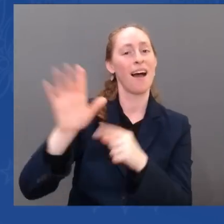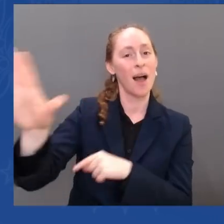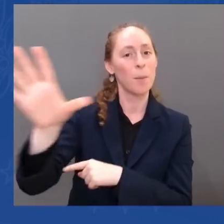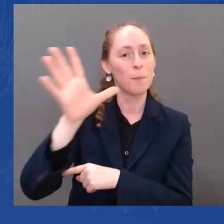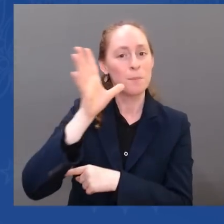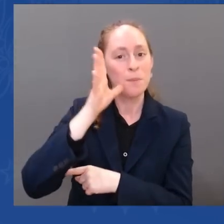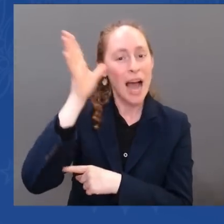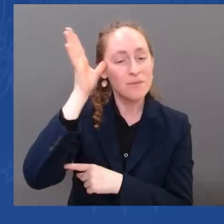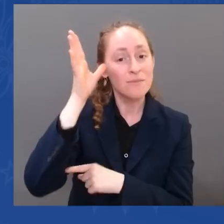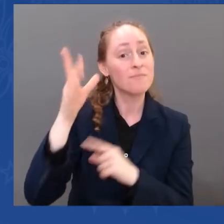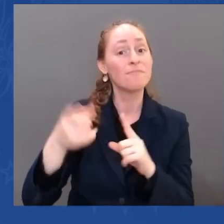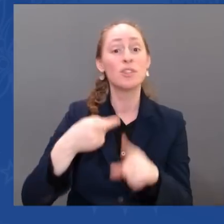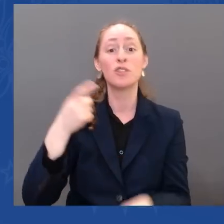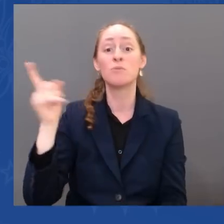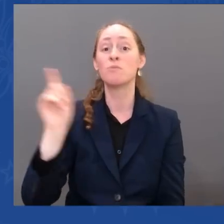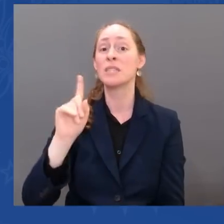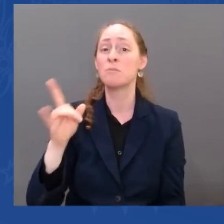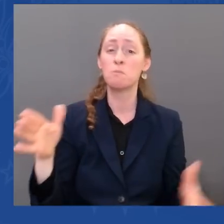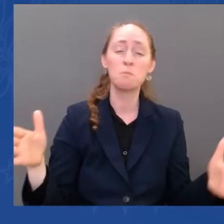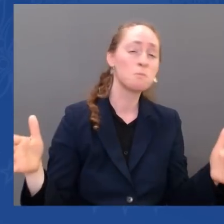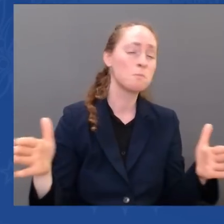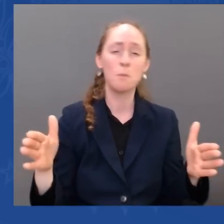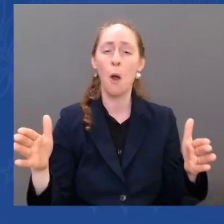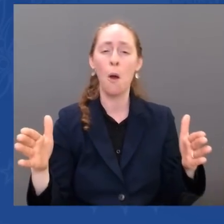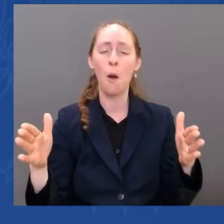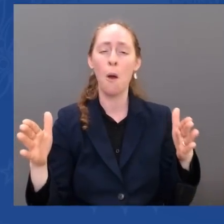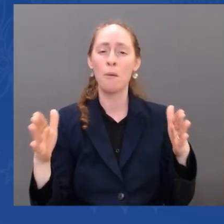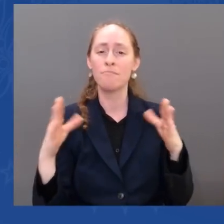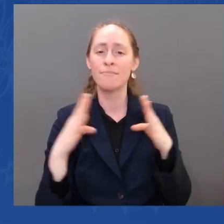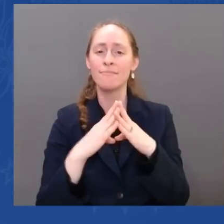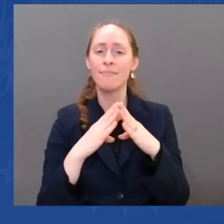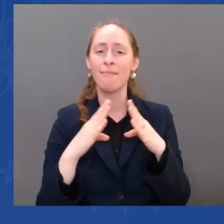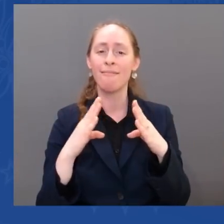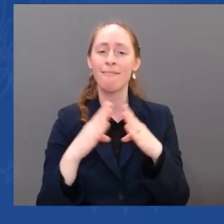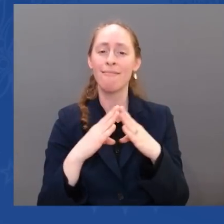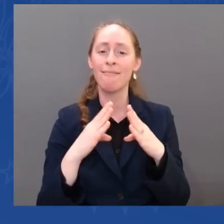We're honored to welcome George back to his second homeland.